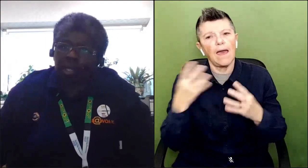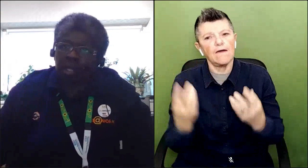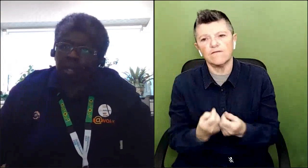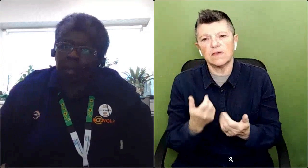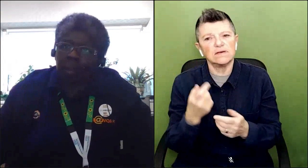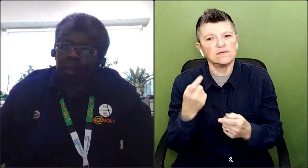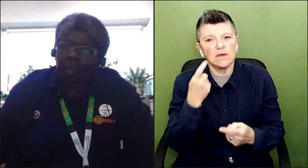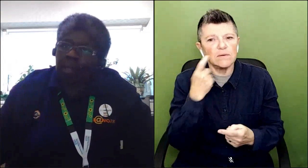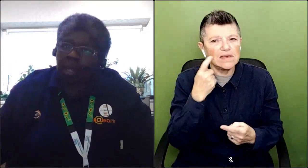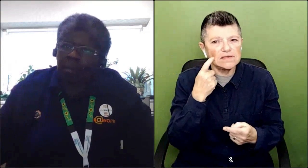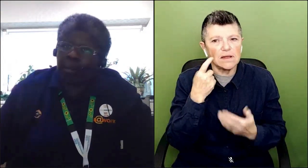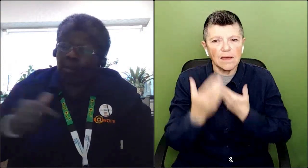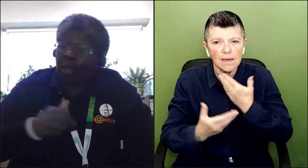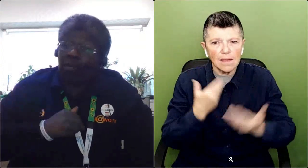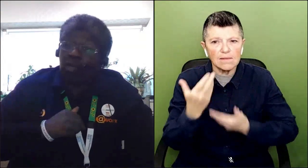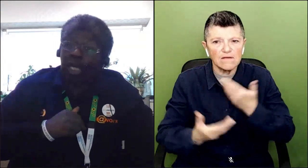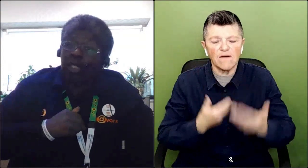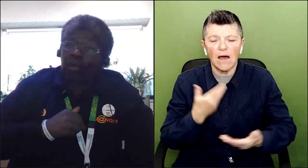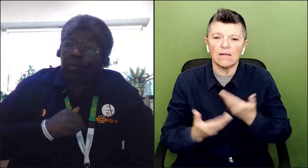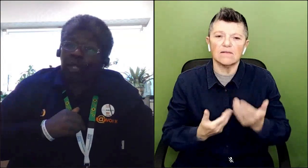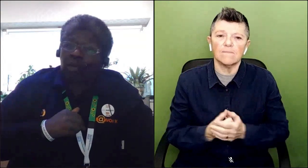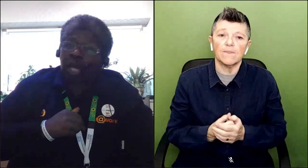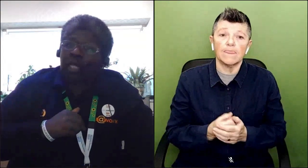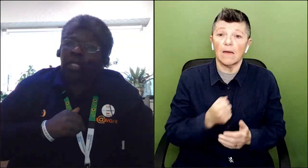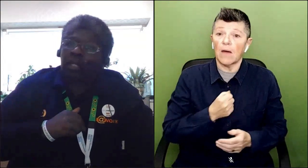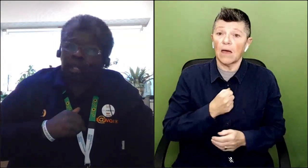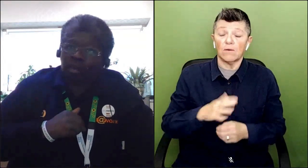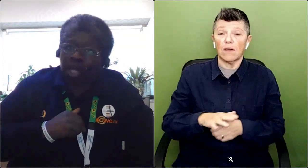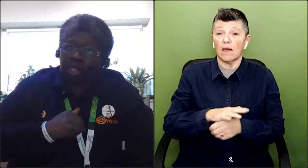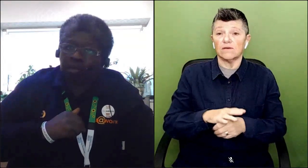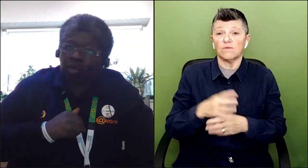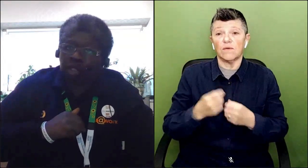I mean, in my own case, with my lung, I didn't know that it was that.